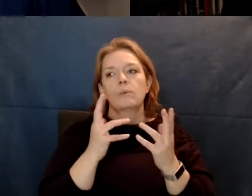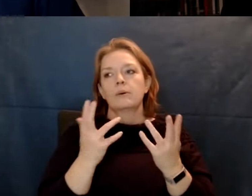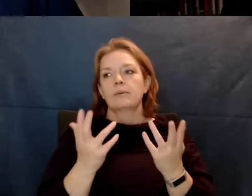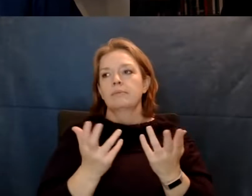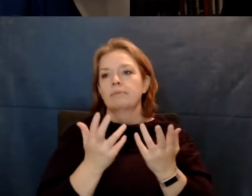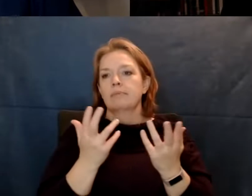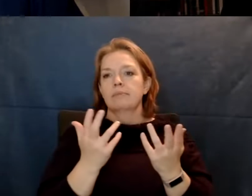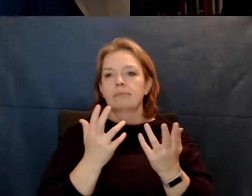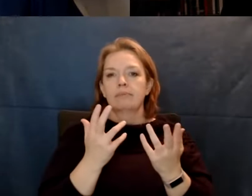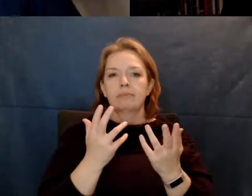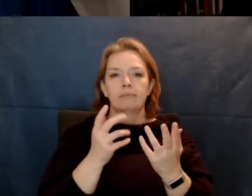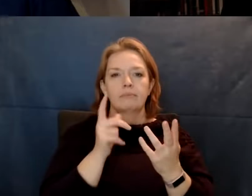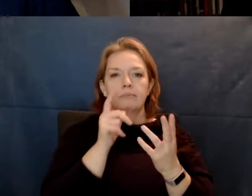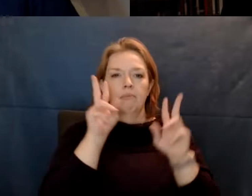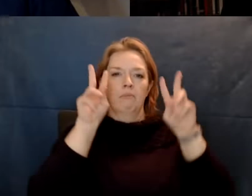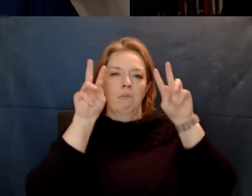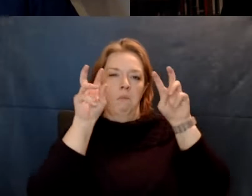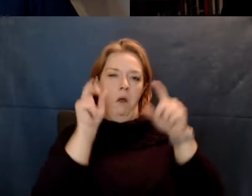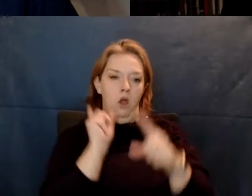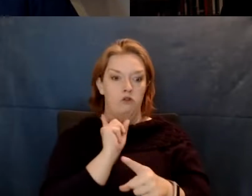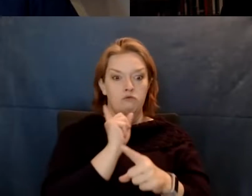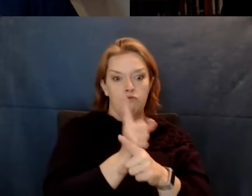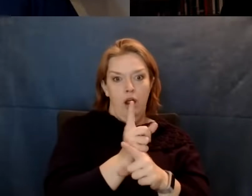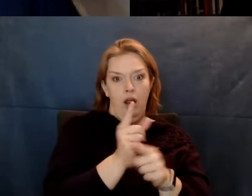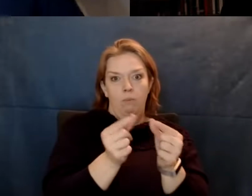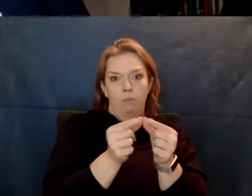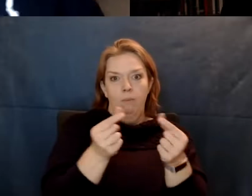right grammatical structures. You know, just hearing.